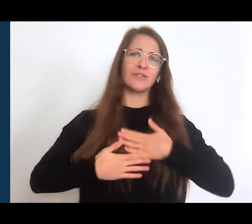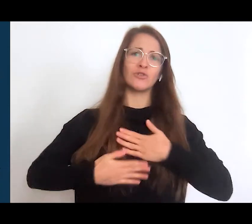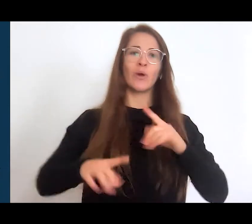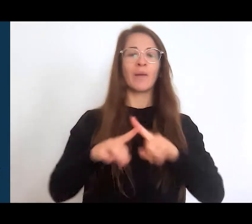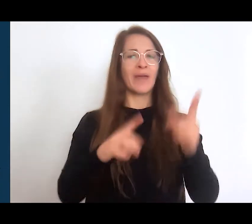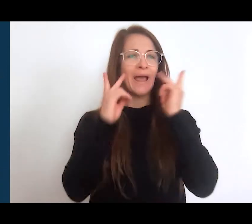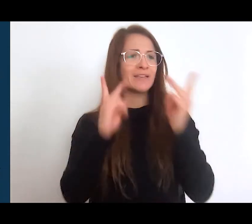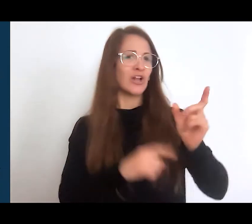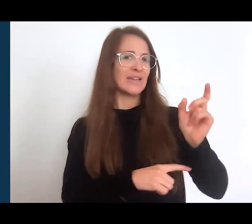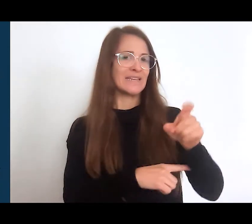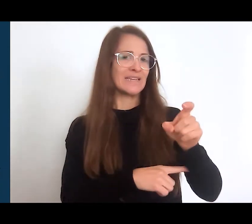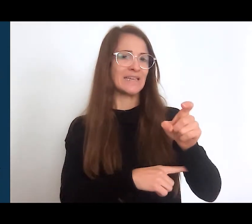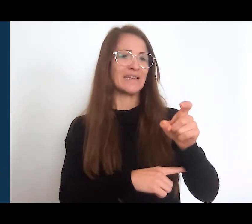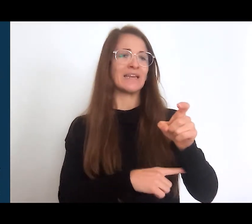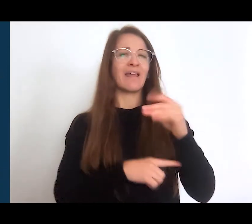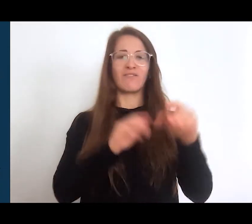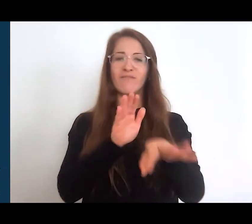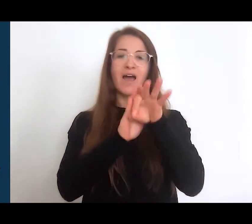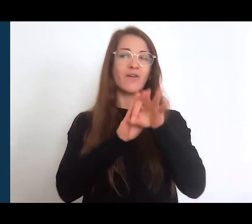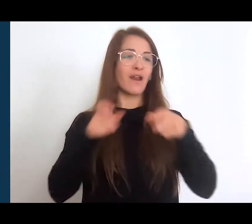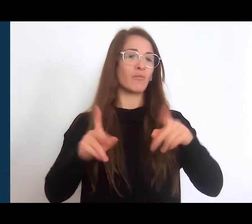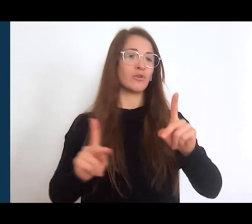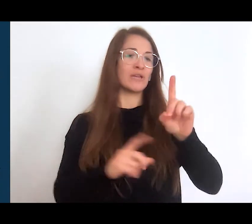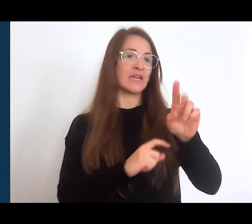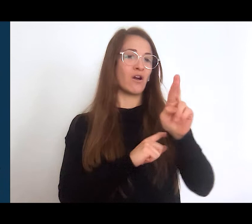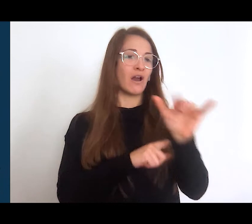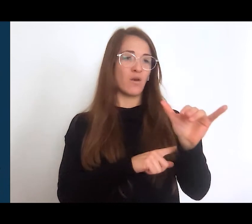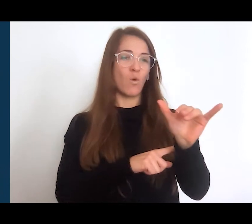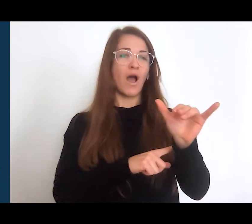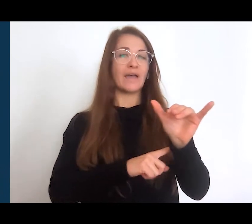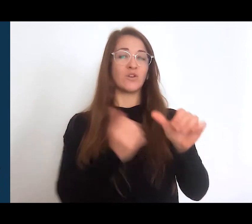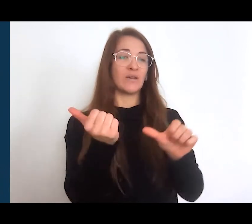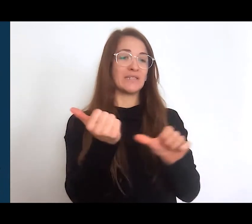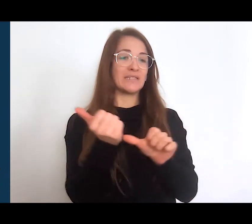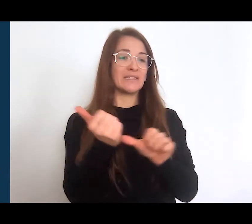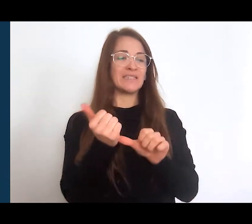WITH DISABILITIES TO FIND EMPLOYMENT. I FOUND THIS OPPORTUNITY AT DRNY